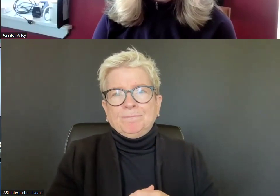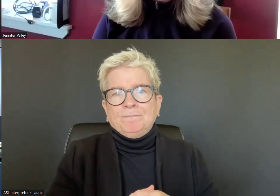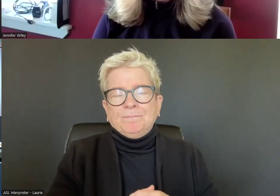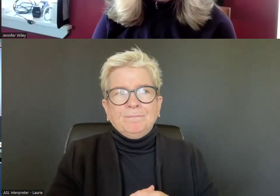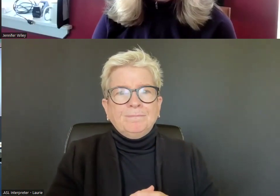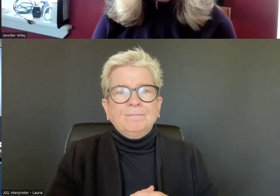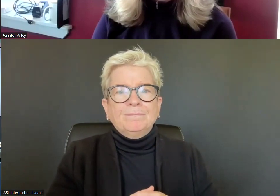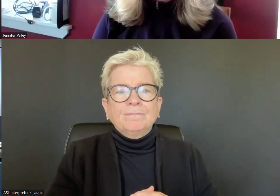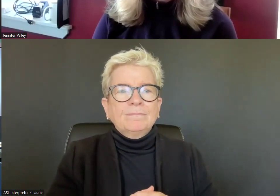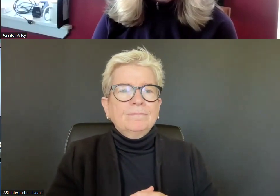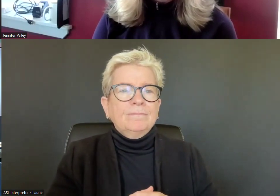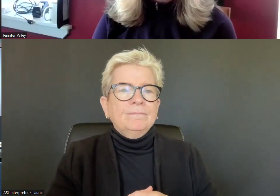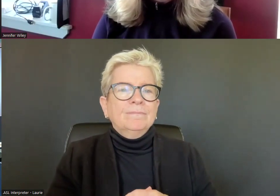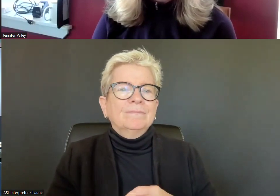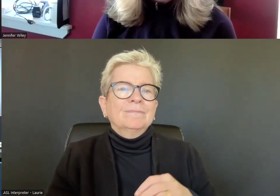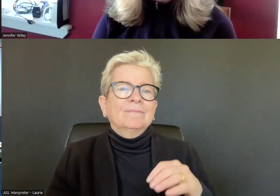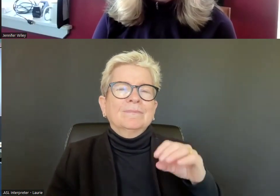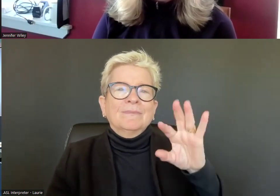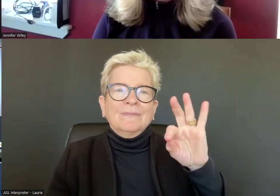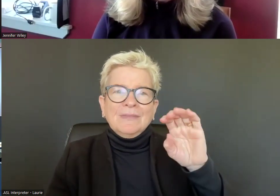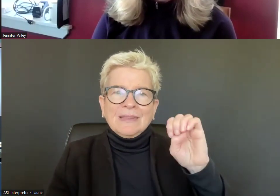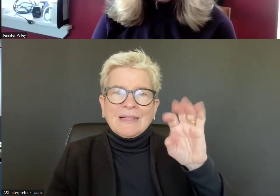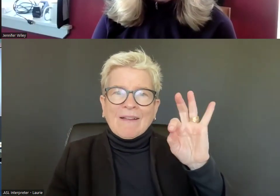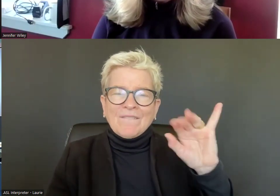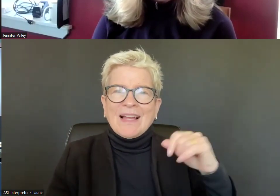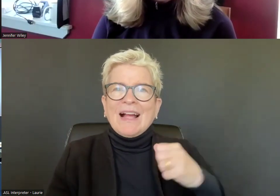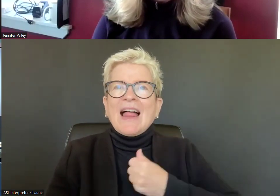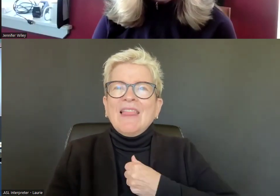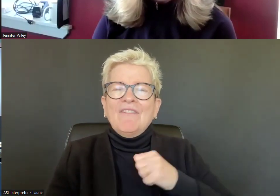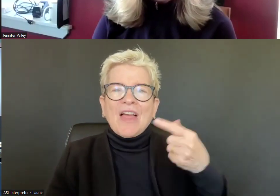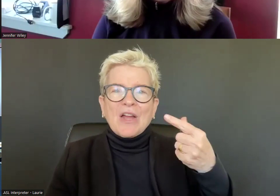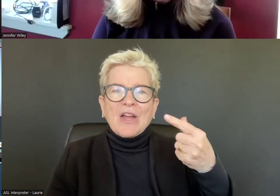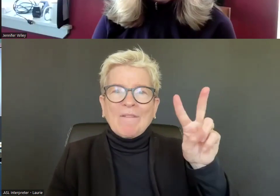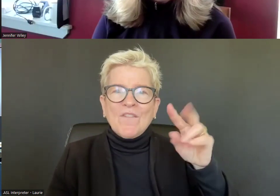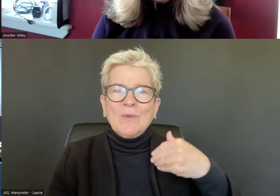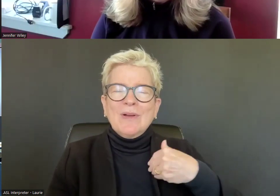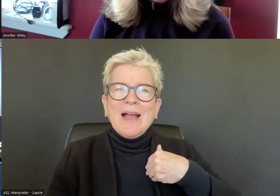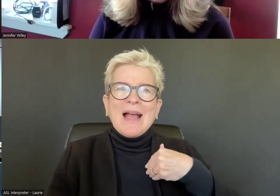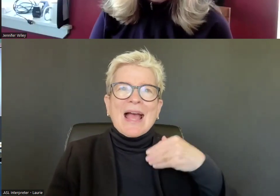Yeah I love that Grandview has kind of the perspective of making your orientation